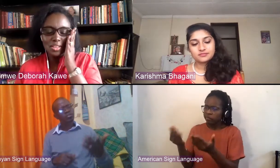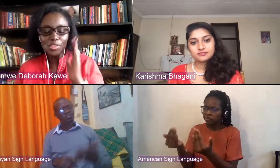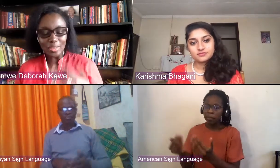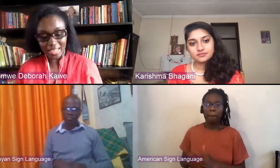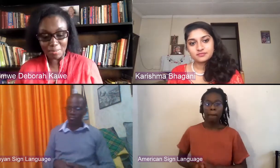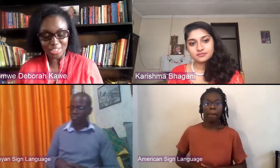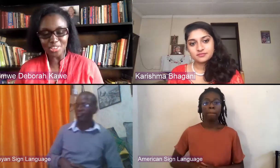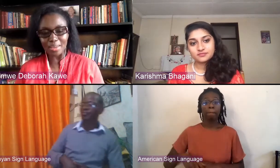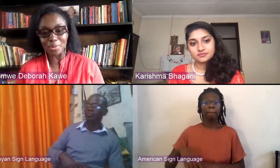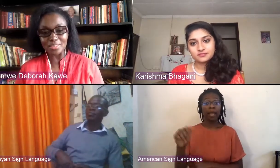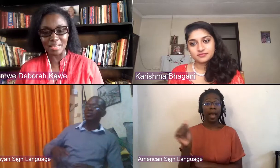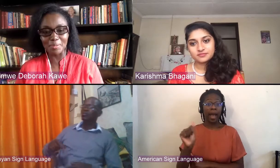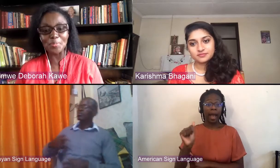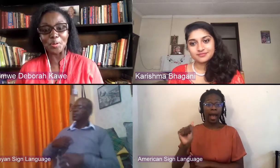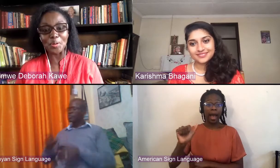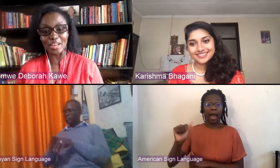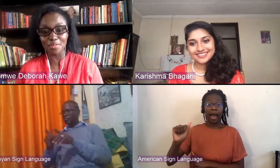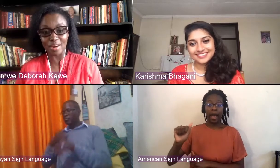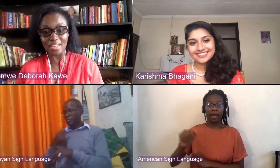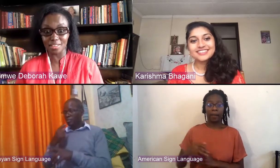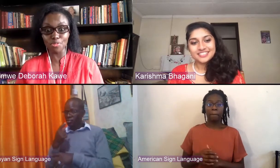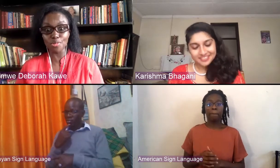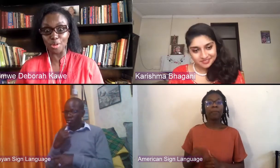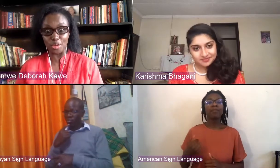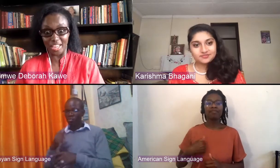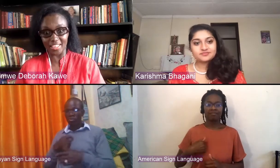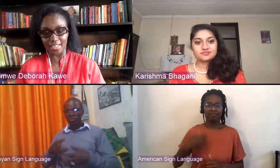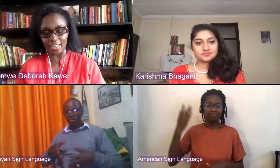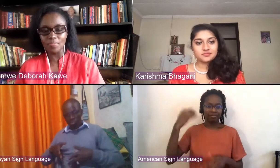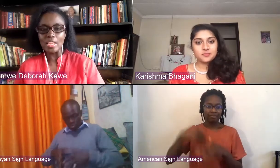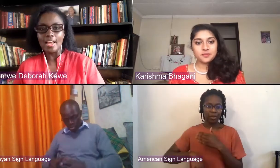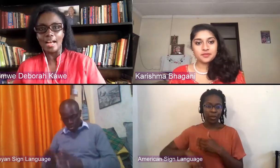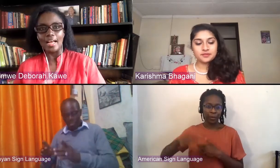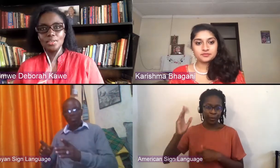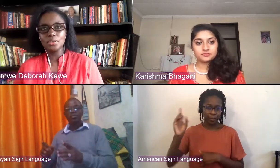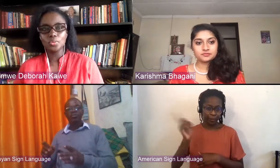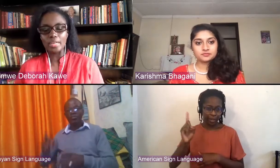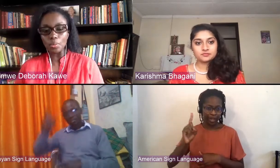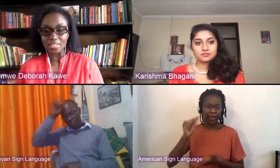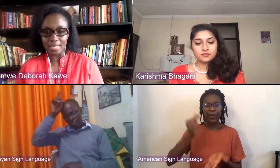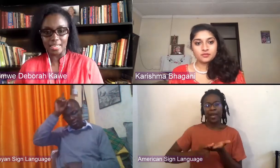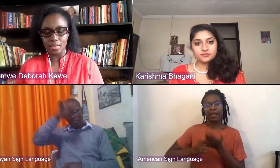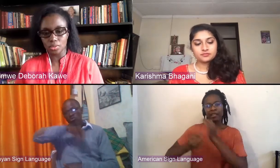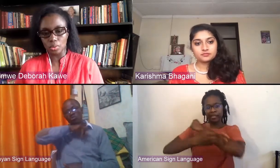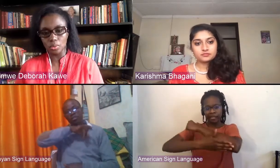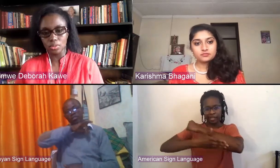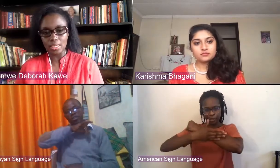So like I mentioned, I was born and raised in rural Uganda and when I was nine years old